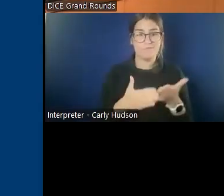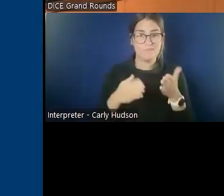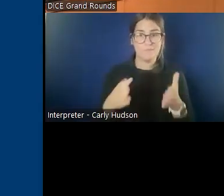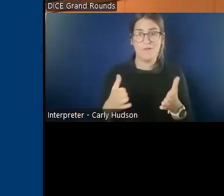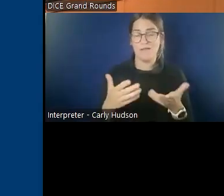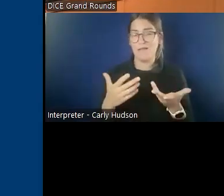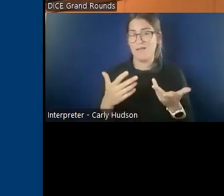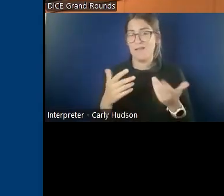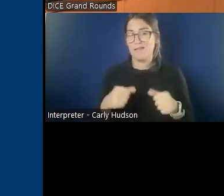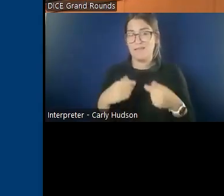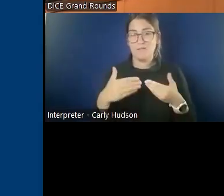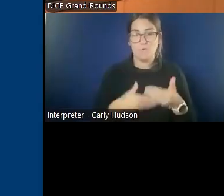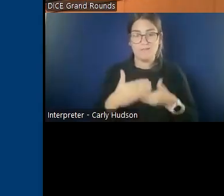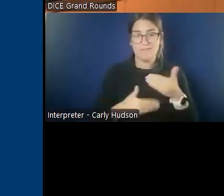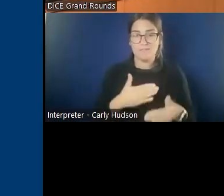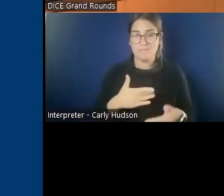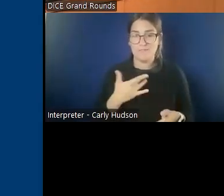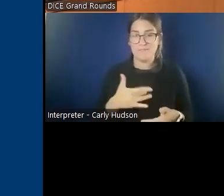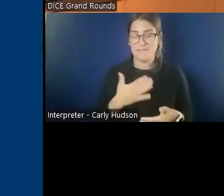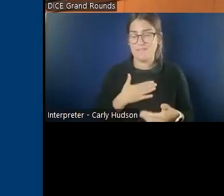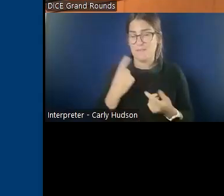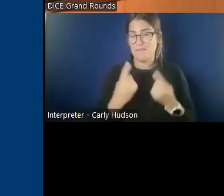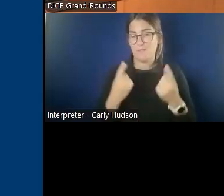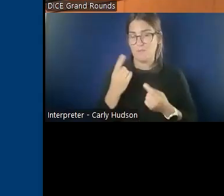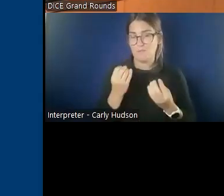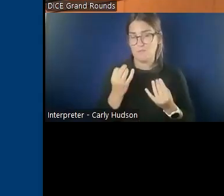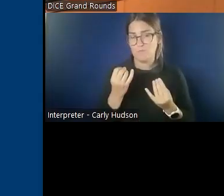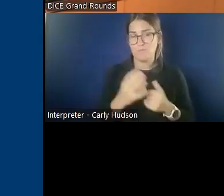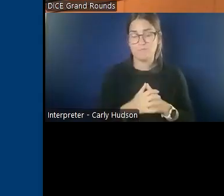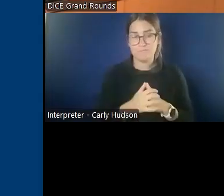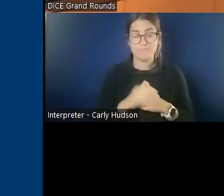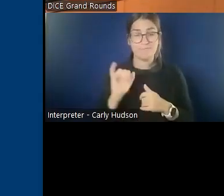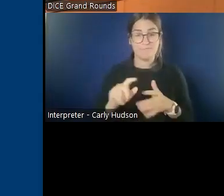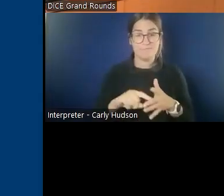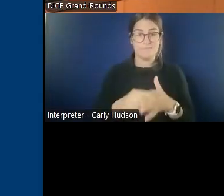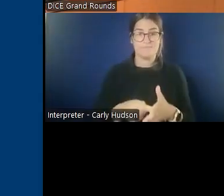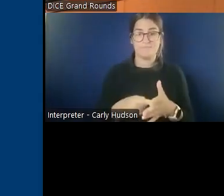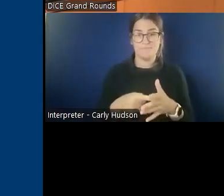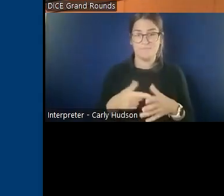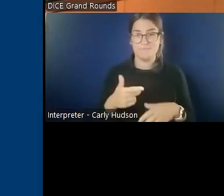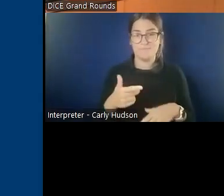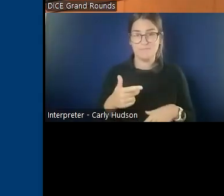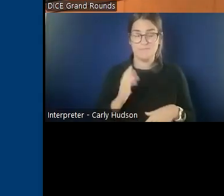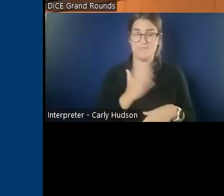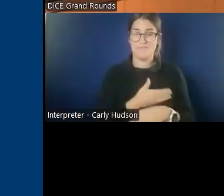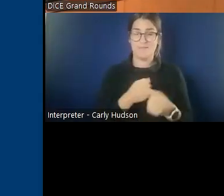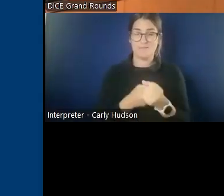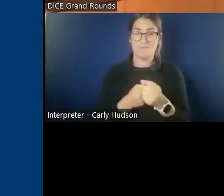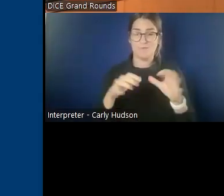of process some my feelings and thoughts um and then that was the start of uh our support group